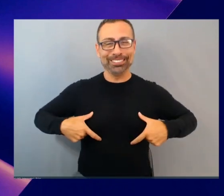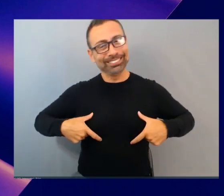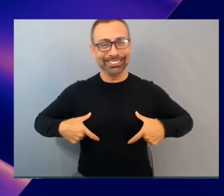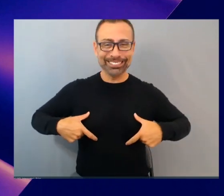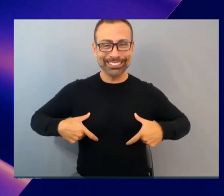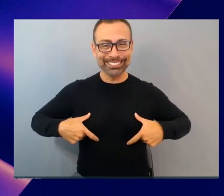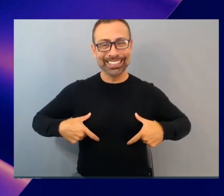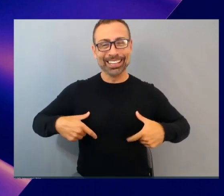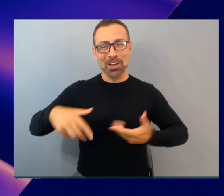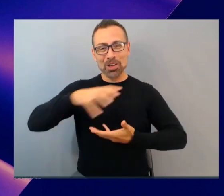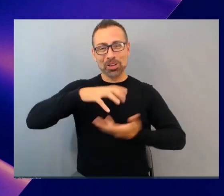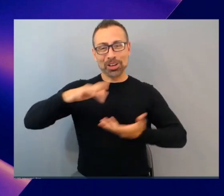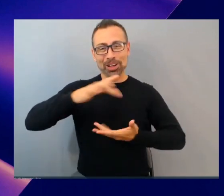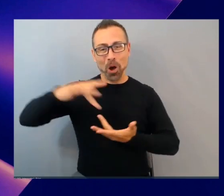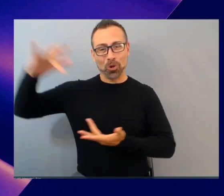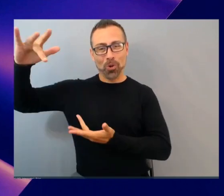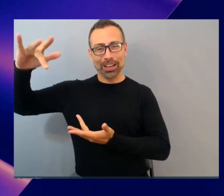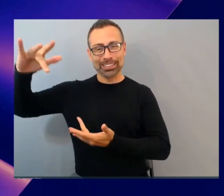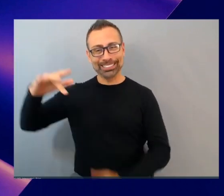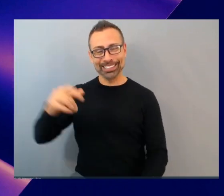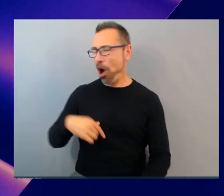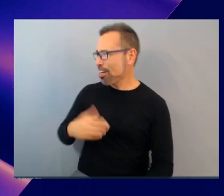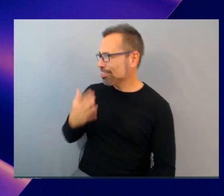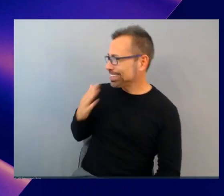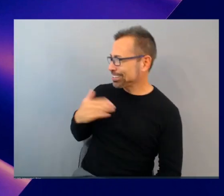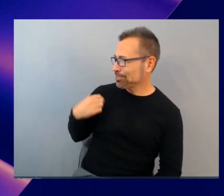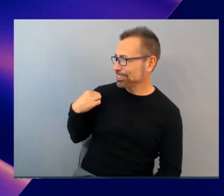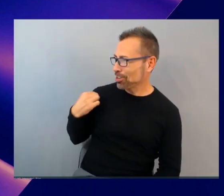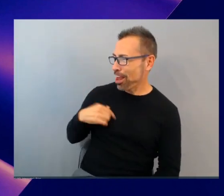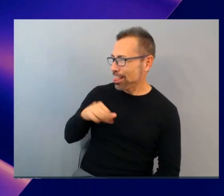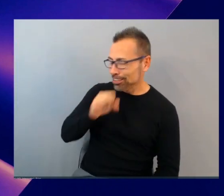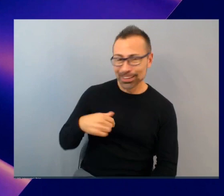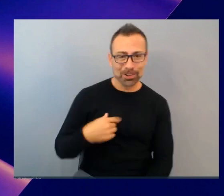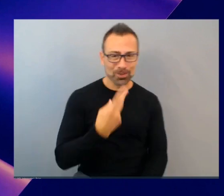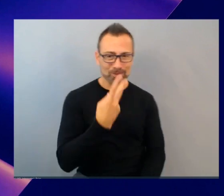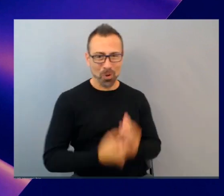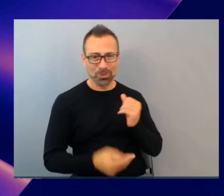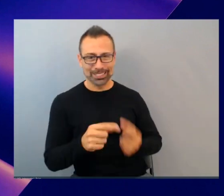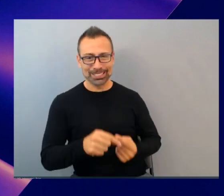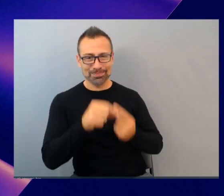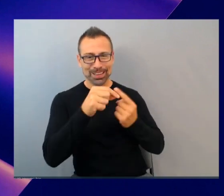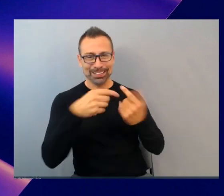We got "Cloud Quest" shirts. Look how special we are. All right, here we go. - All right. So, let me share my screen.